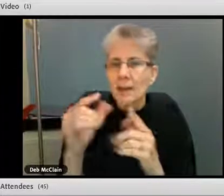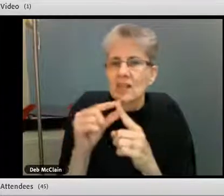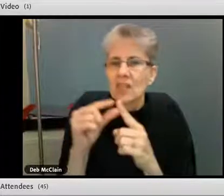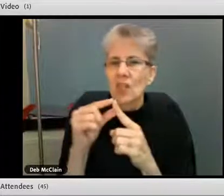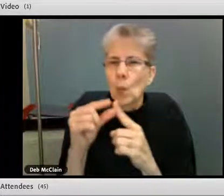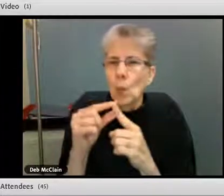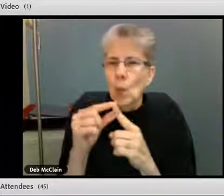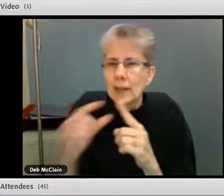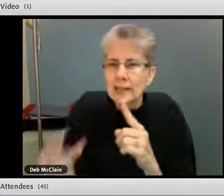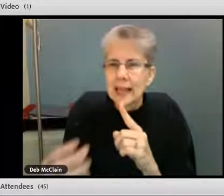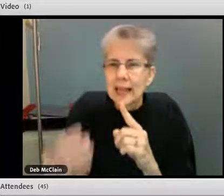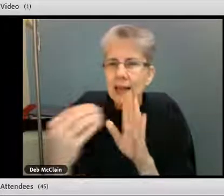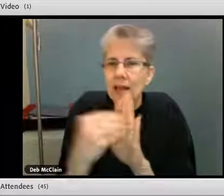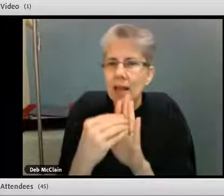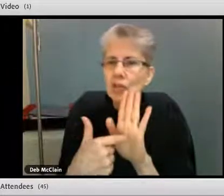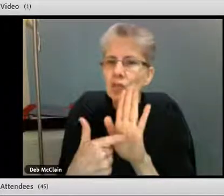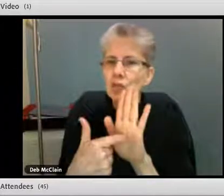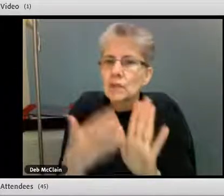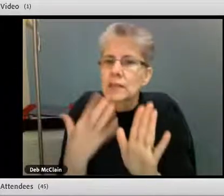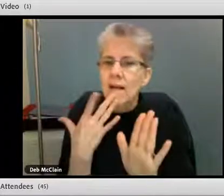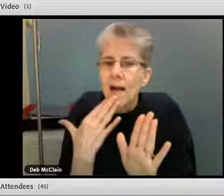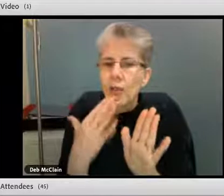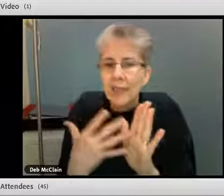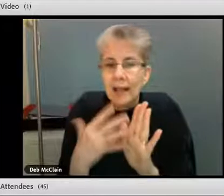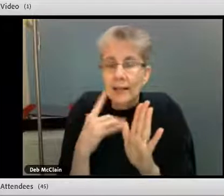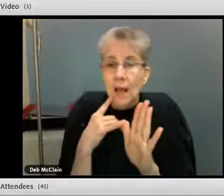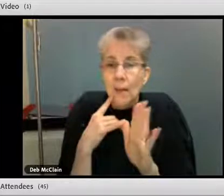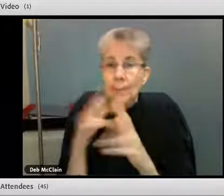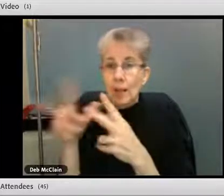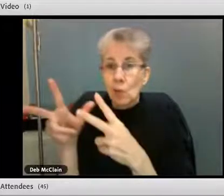And that color can be grabbed from one of the other images.